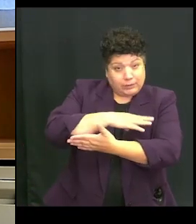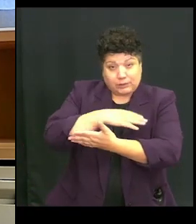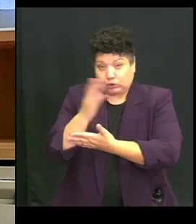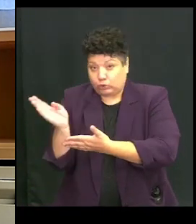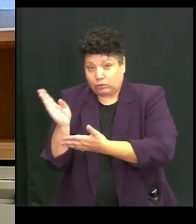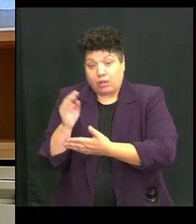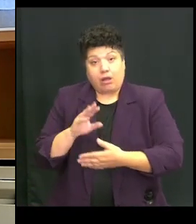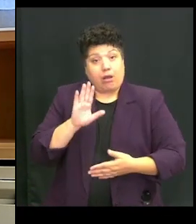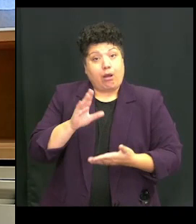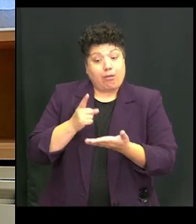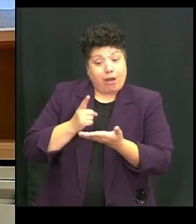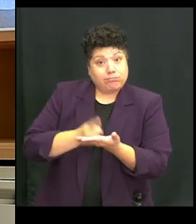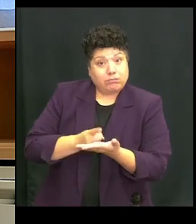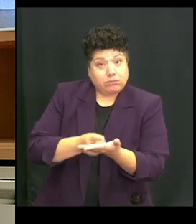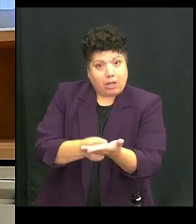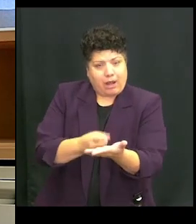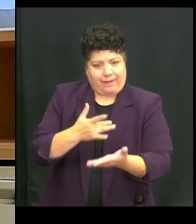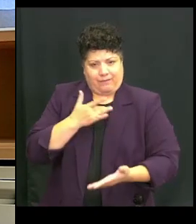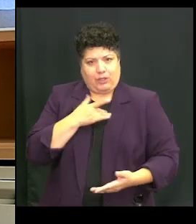we might increase perceptions that it's a problem.